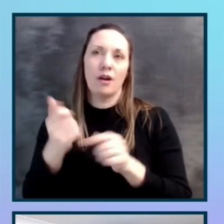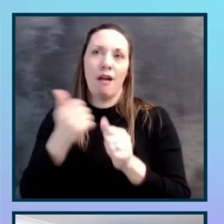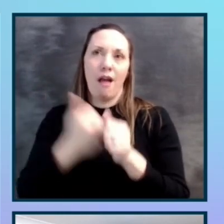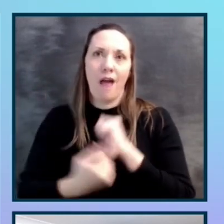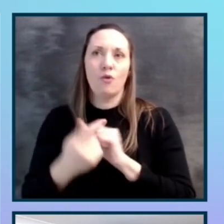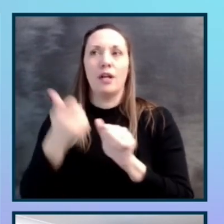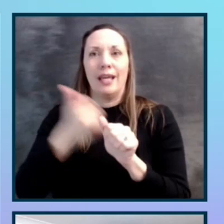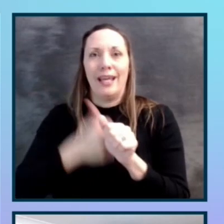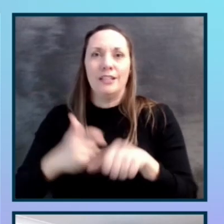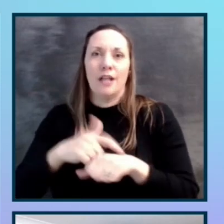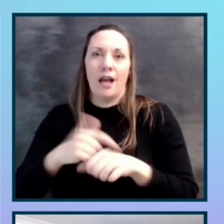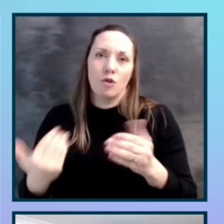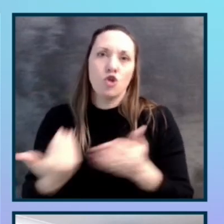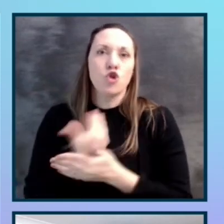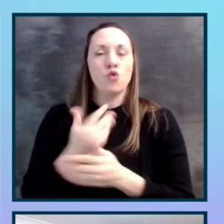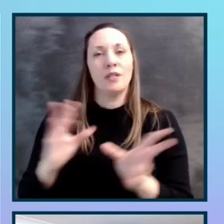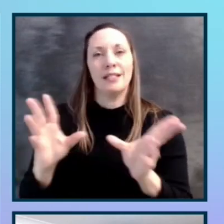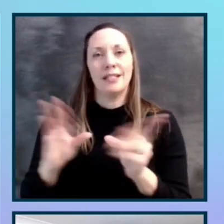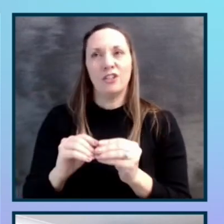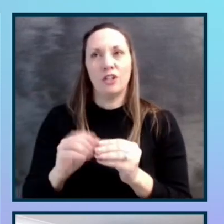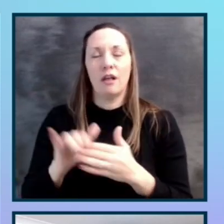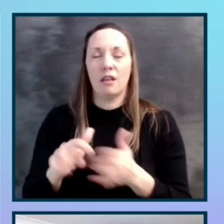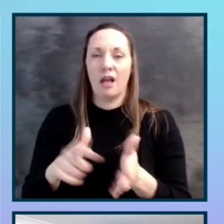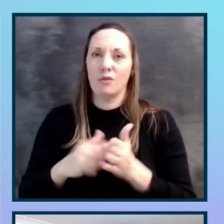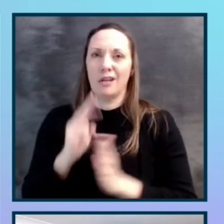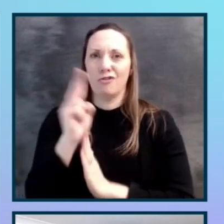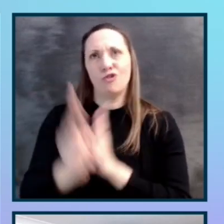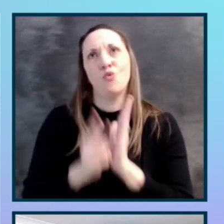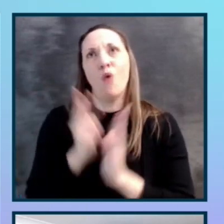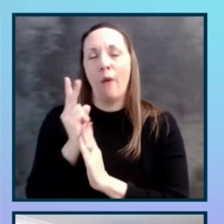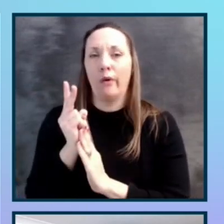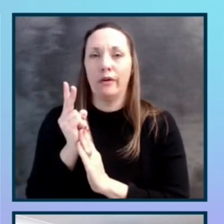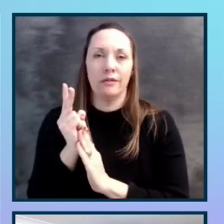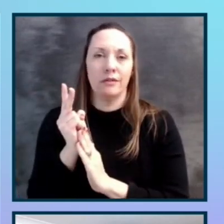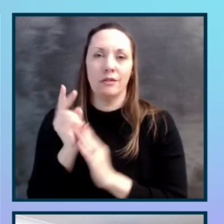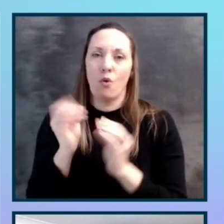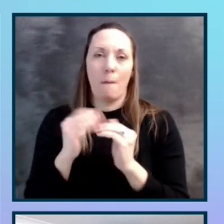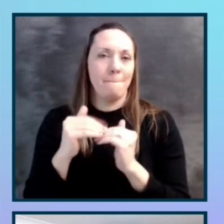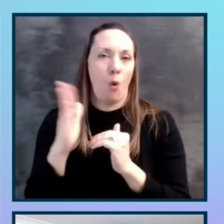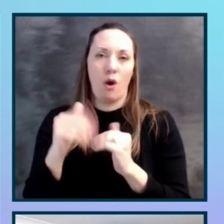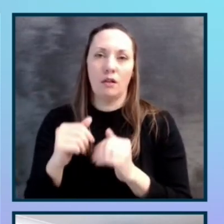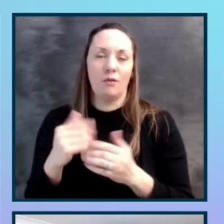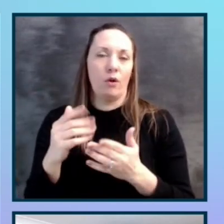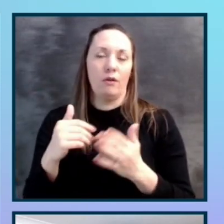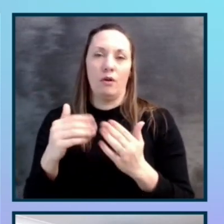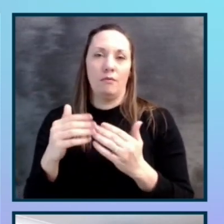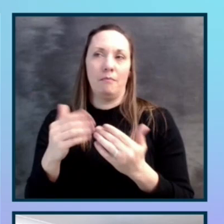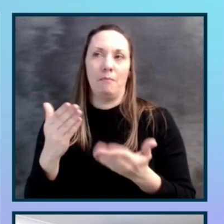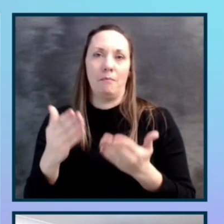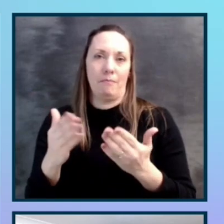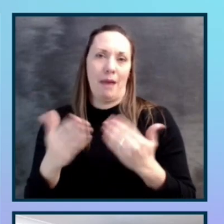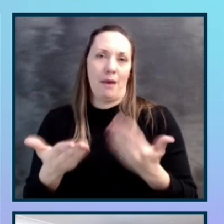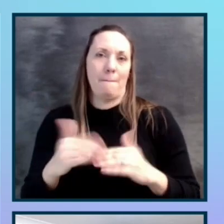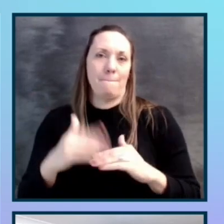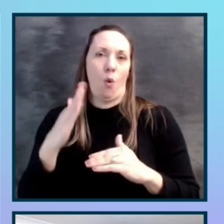two hours plus of time or however long it happened to take that particular day. Now I happen to get a very lucky break